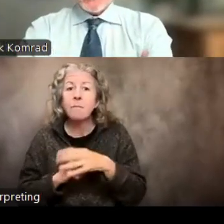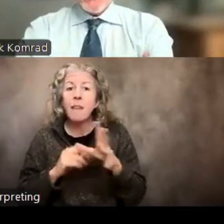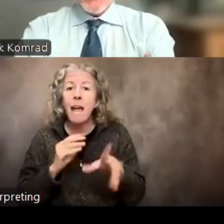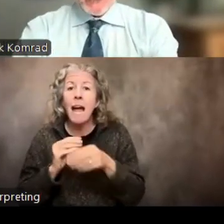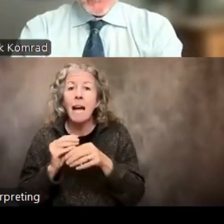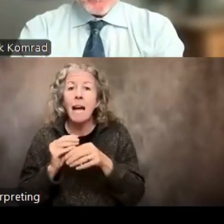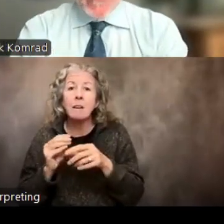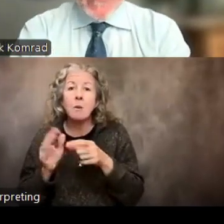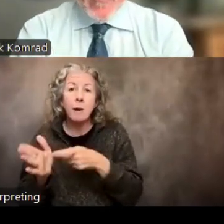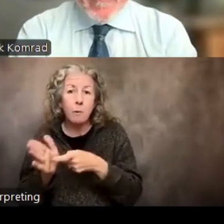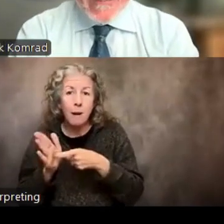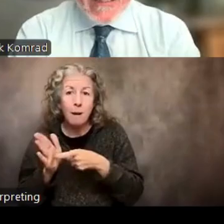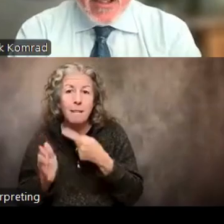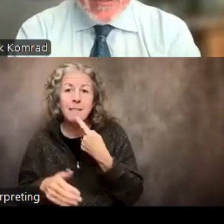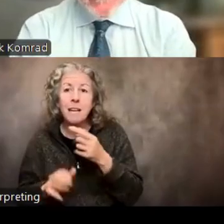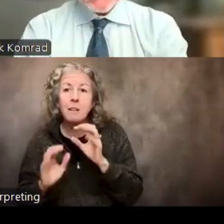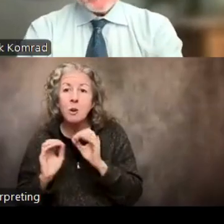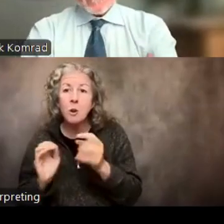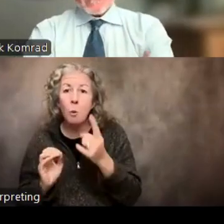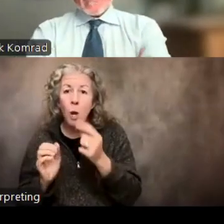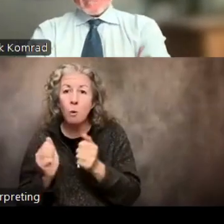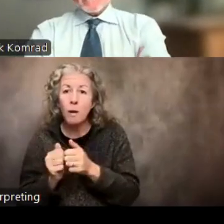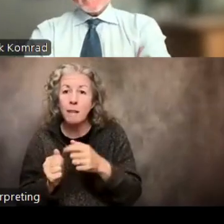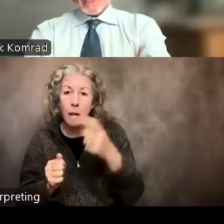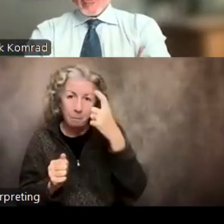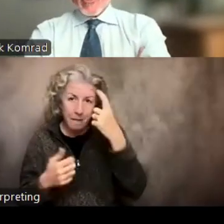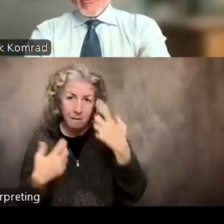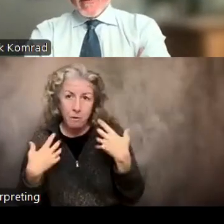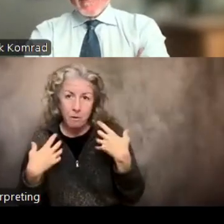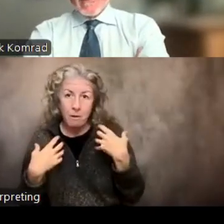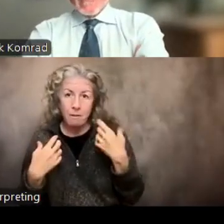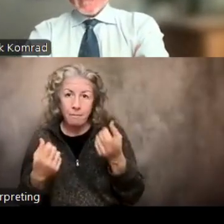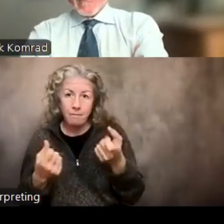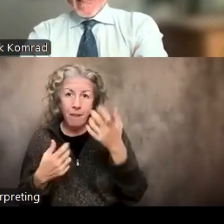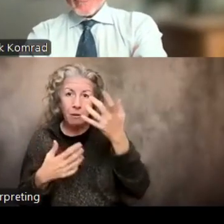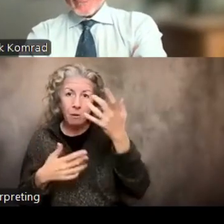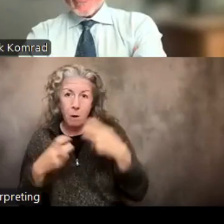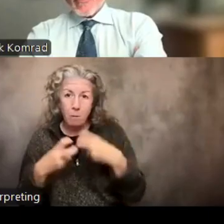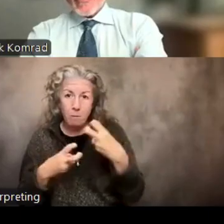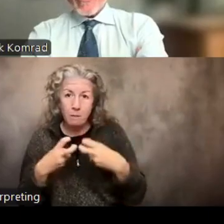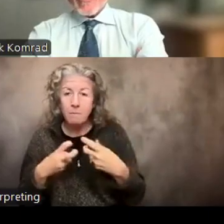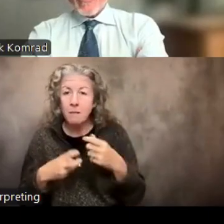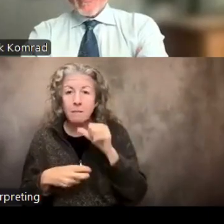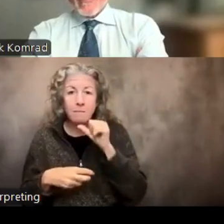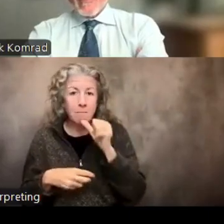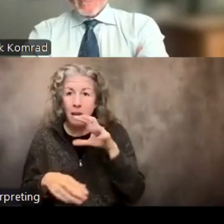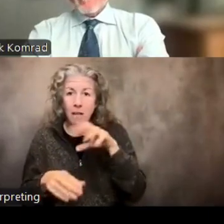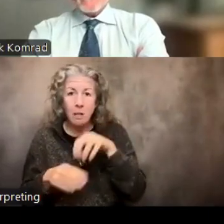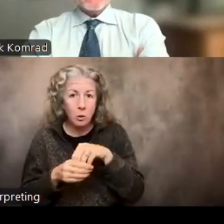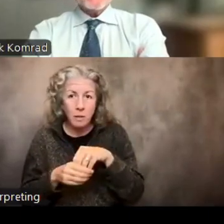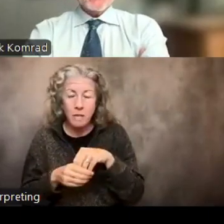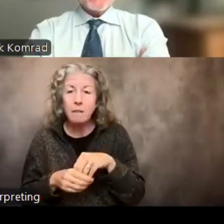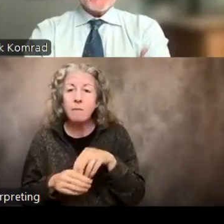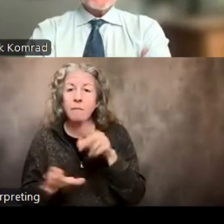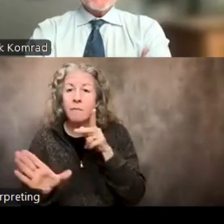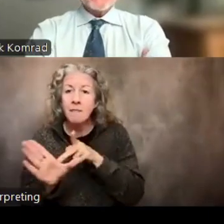nobody with mental illness. Mental illness is excluded. Psychiatric disorders are excluded, but it's only excluded